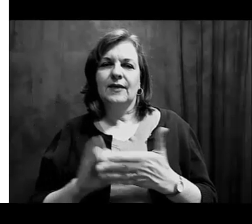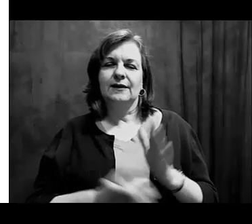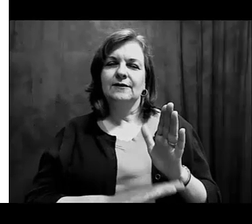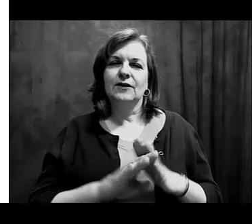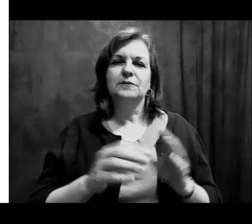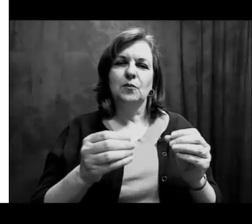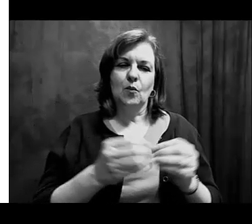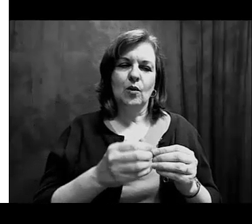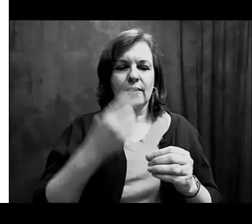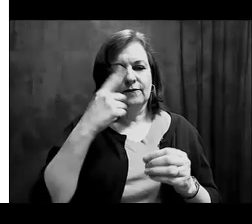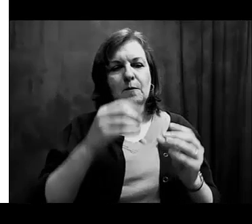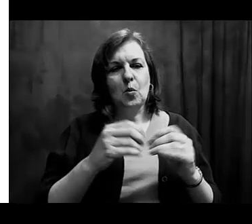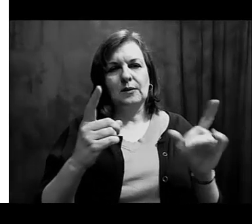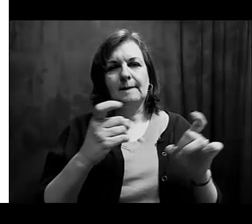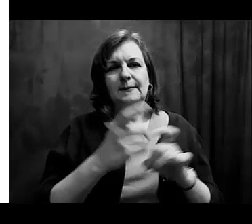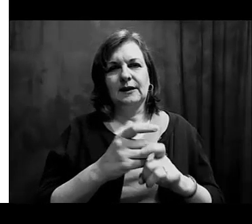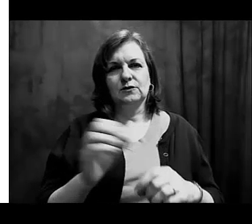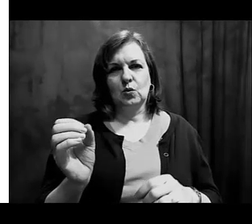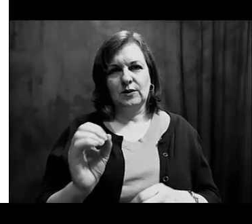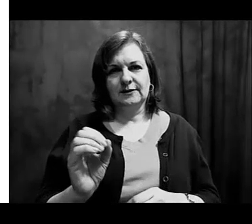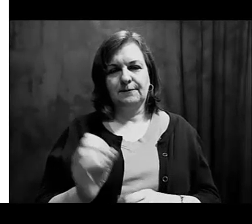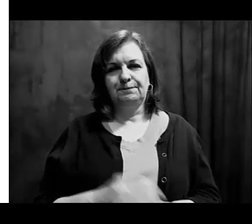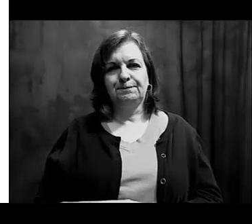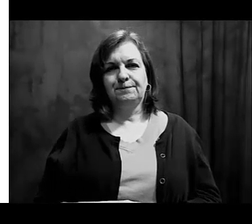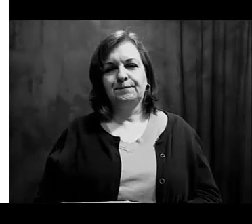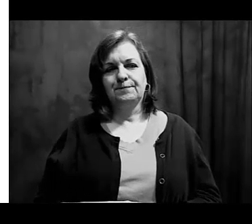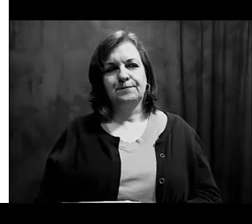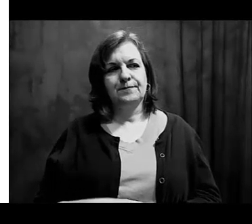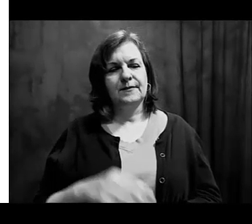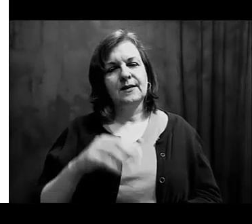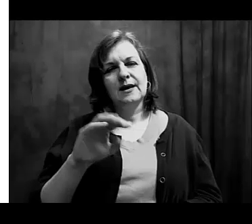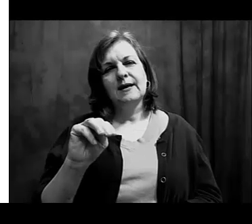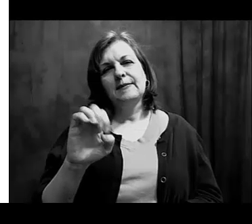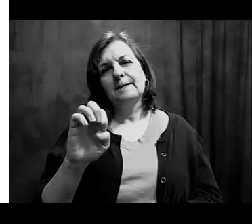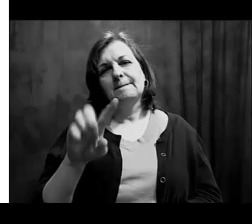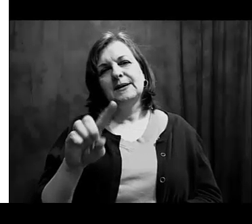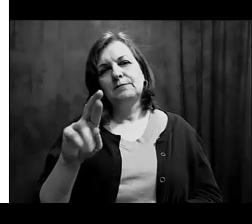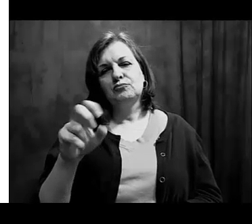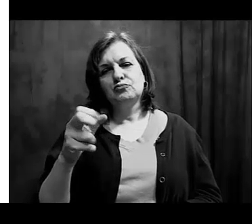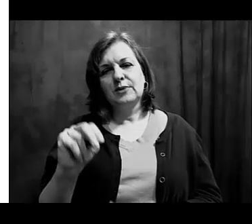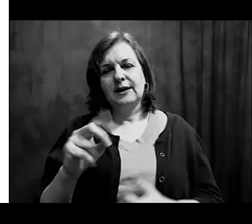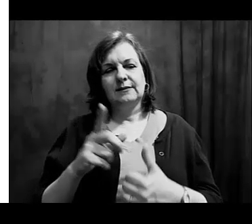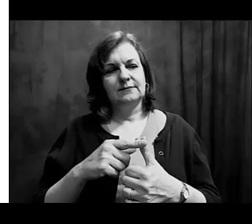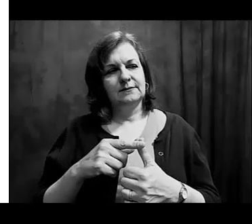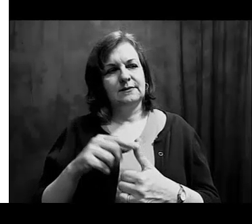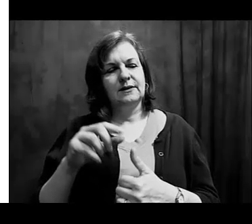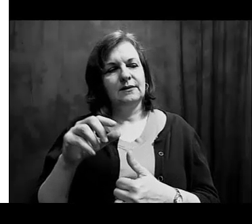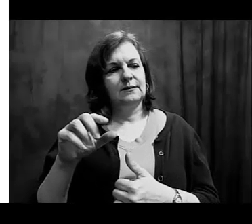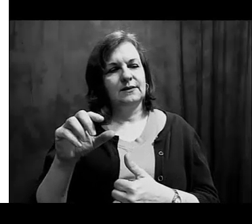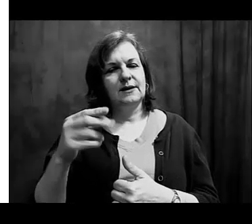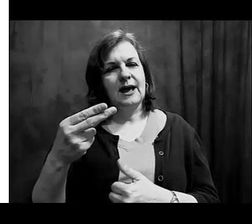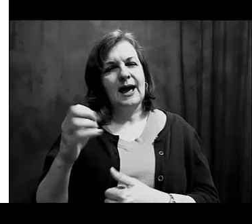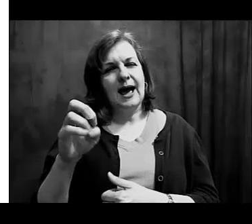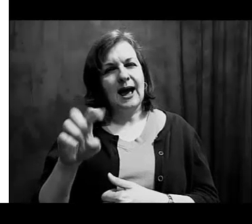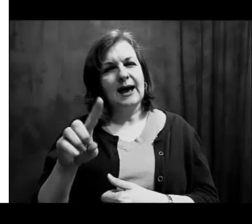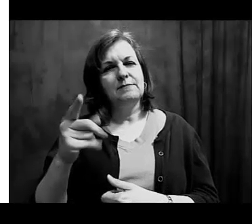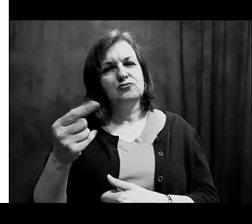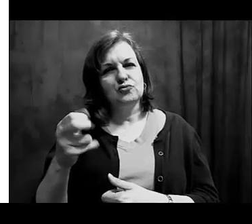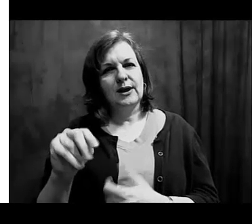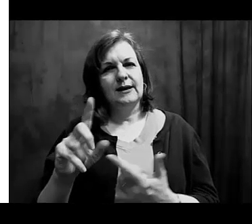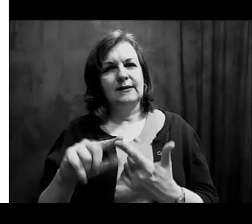so this midbrain part with the hindbrain, thalamus, and hypothalamus all things you may have heard of before